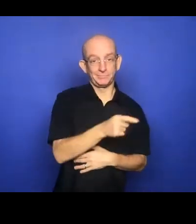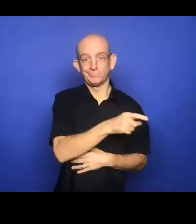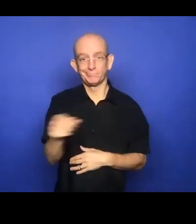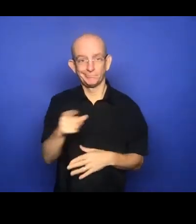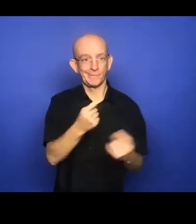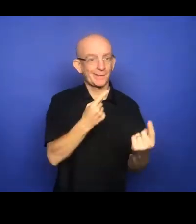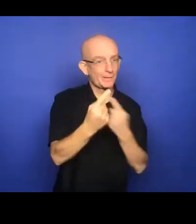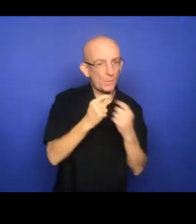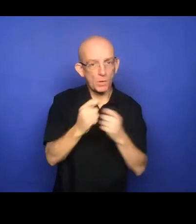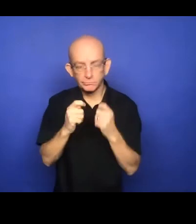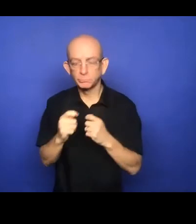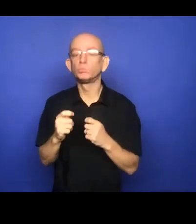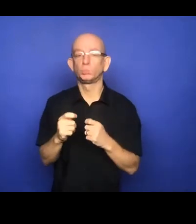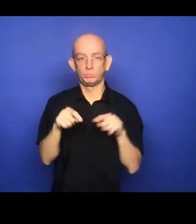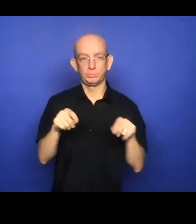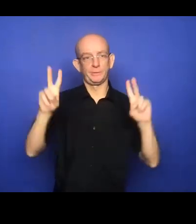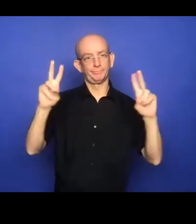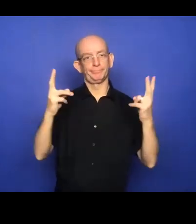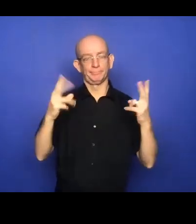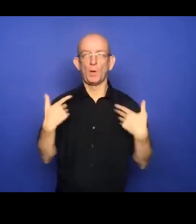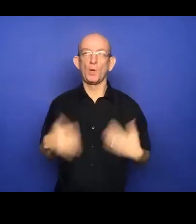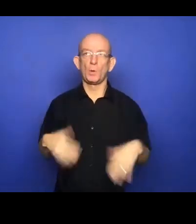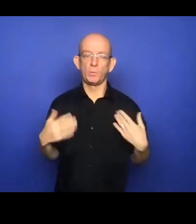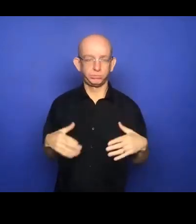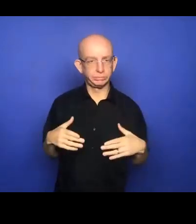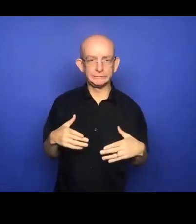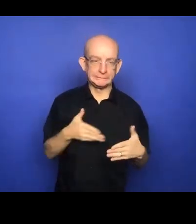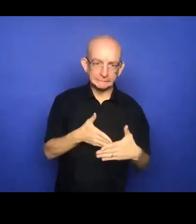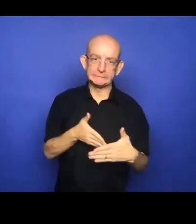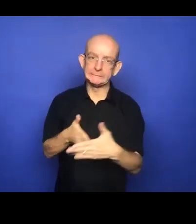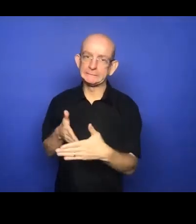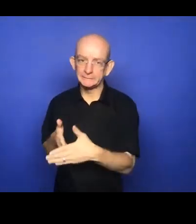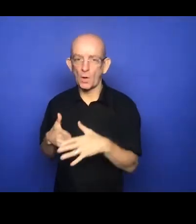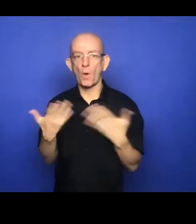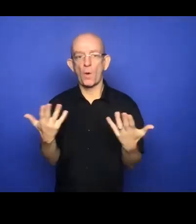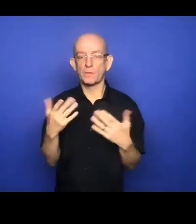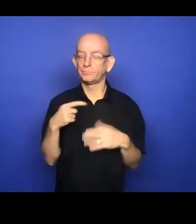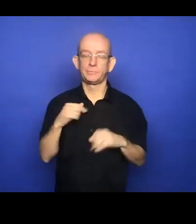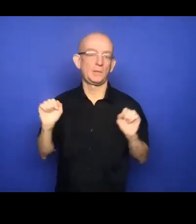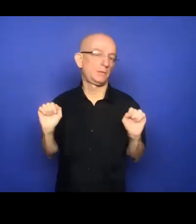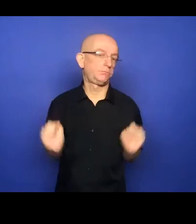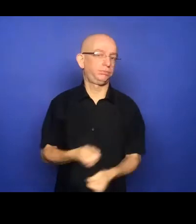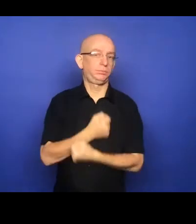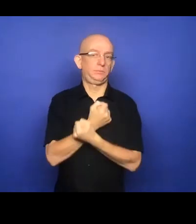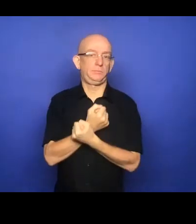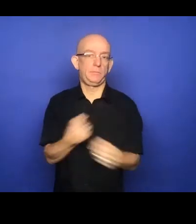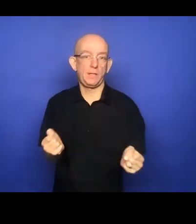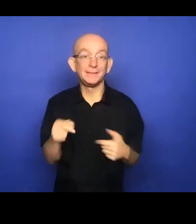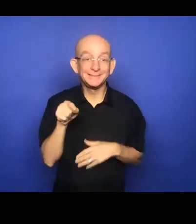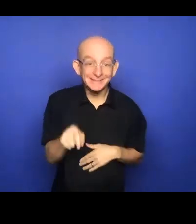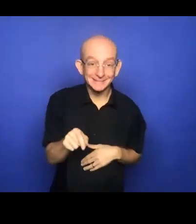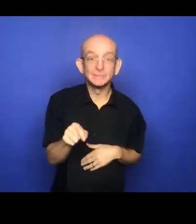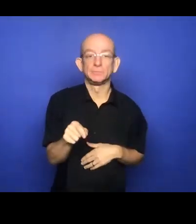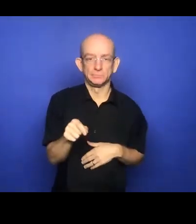in at least one of the six functional domains of the six.